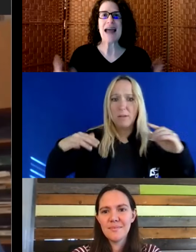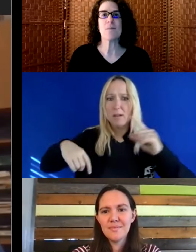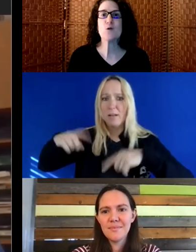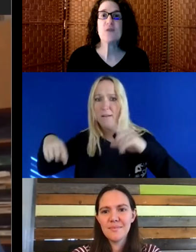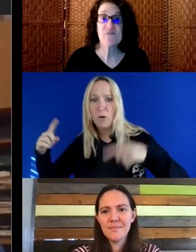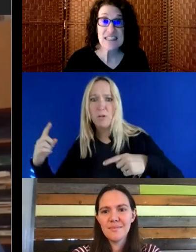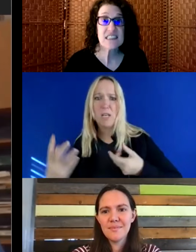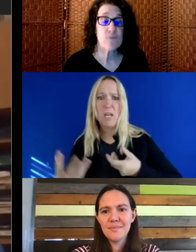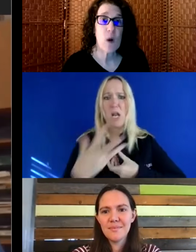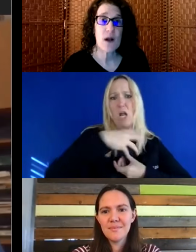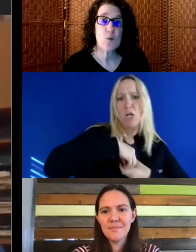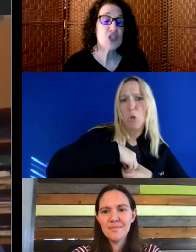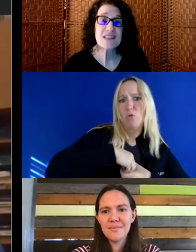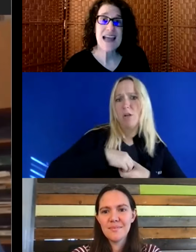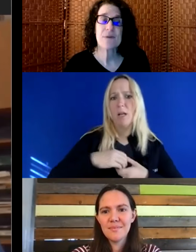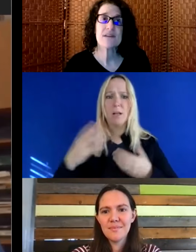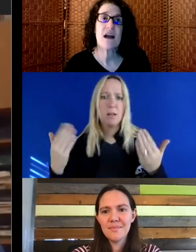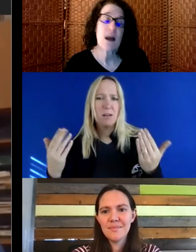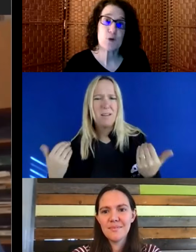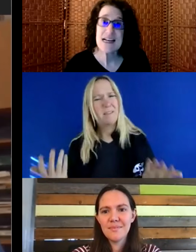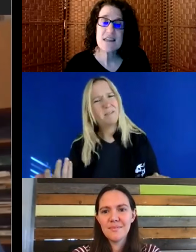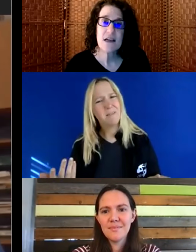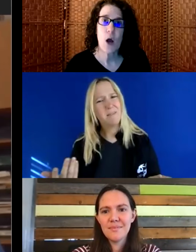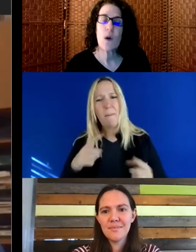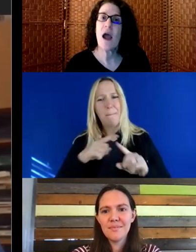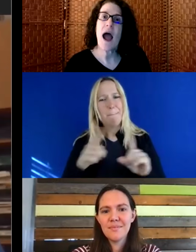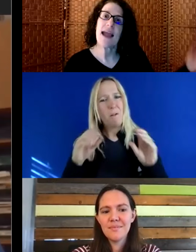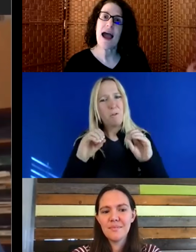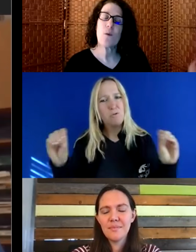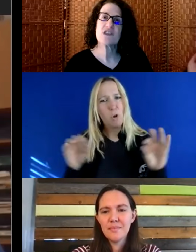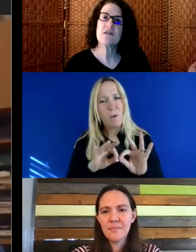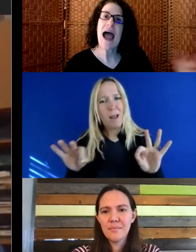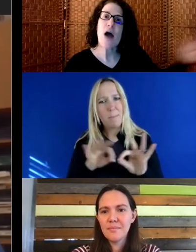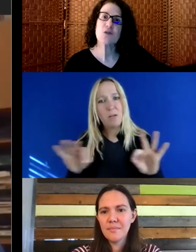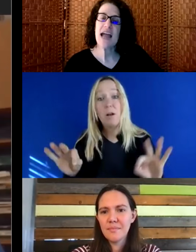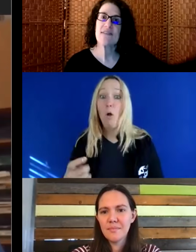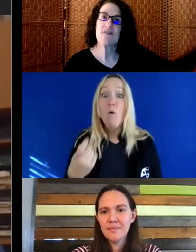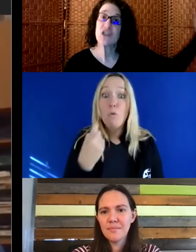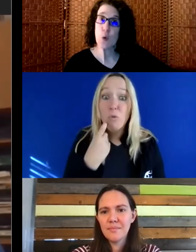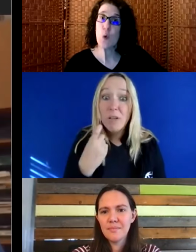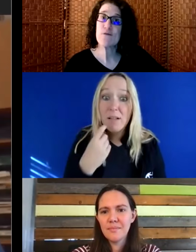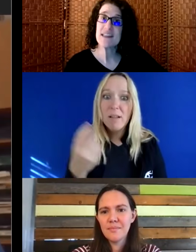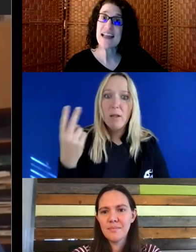The most offensive one just happened a couple days ago. A guy was outside of a school for the Deaf